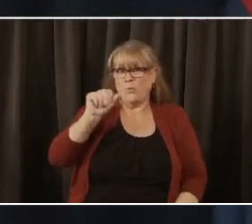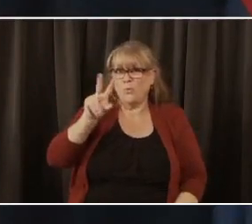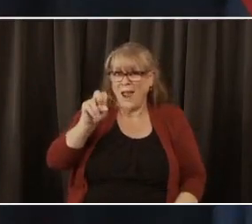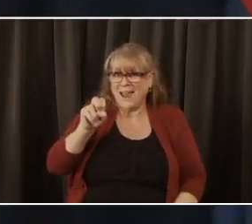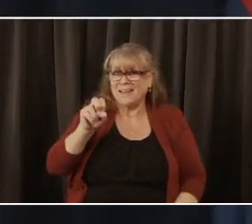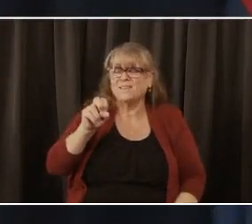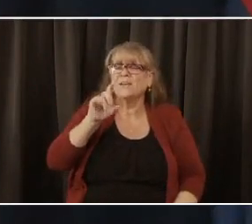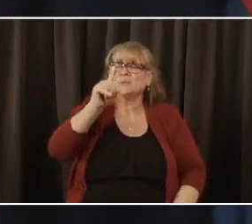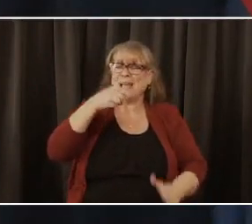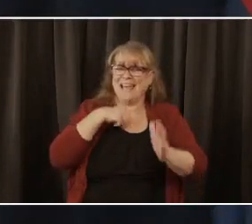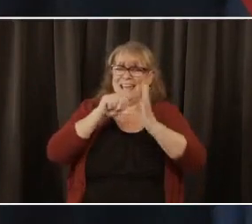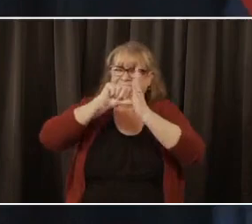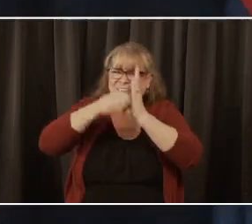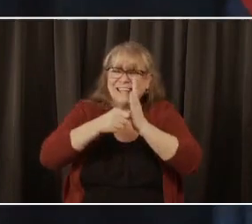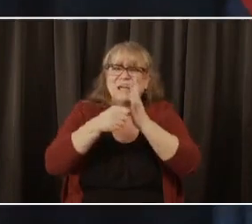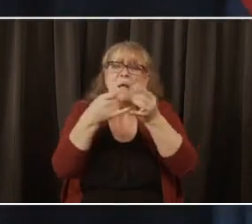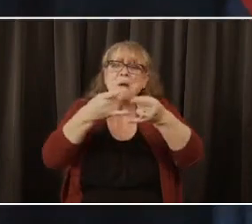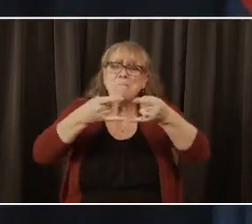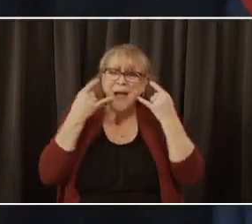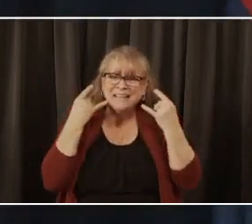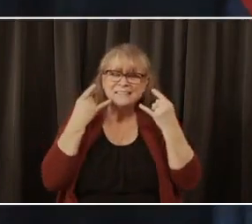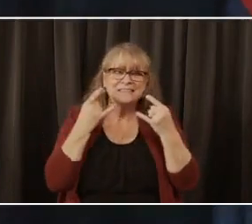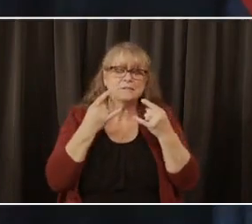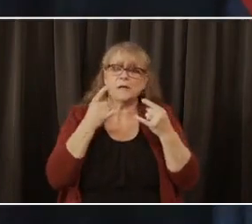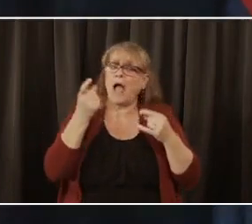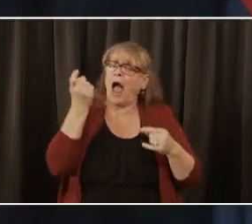in terms of having the supplies we need for what lies ahead, Scott Bookman.